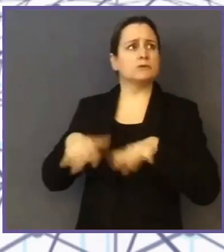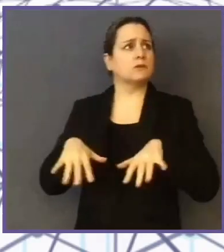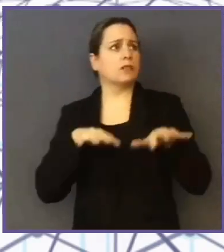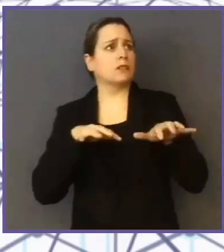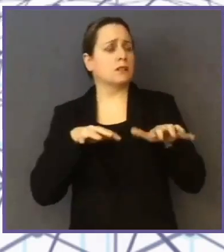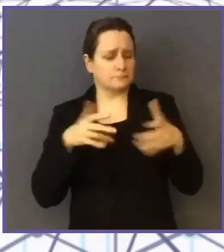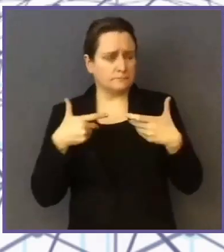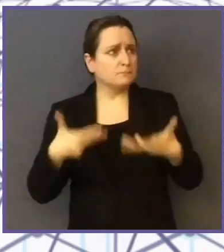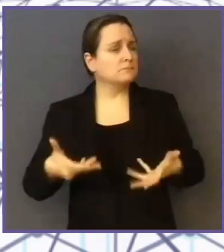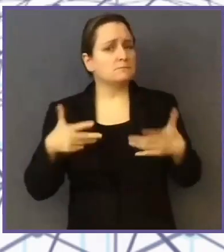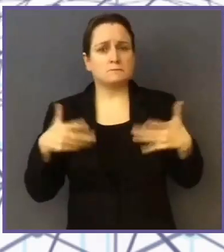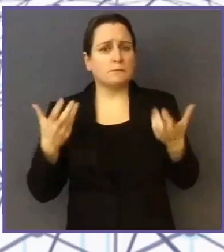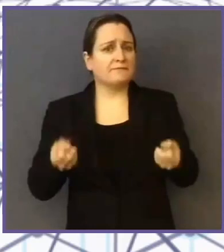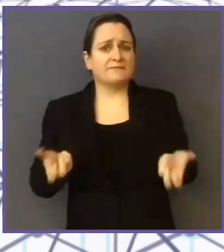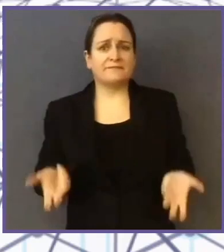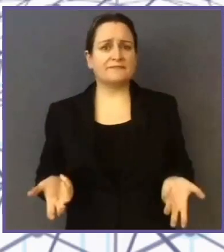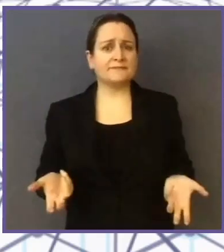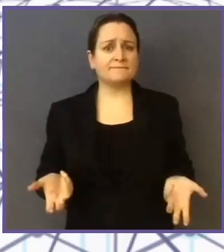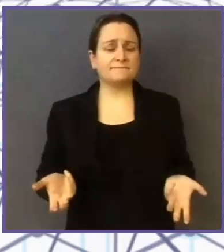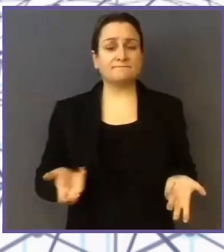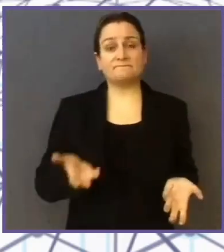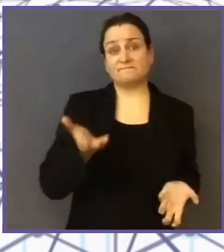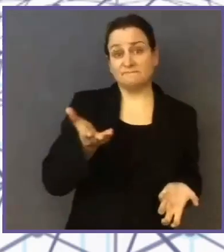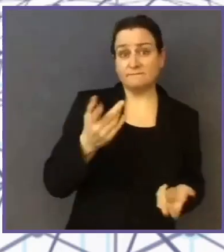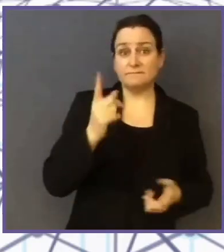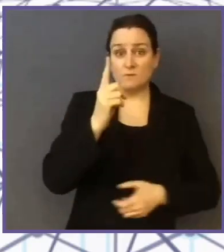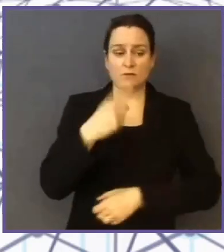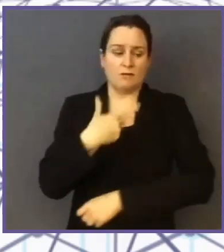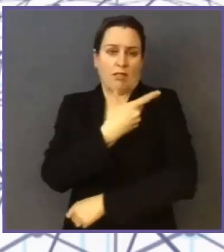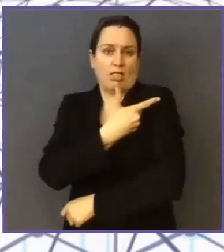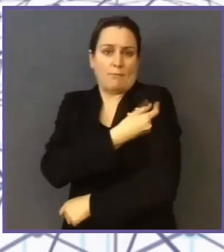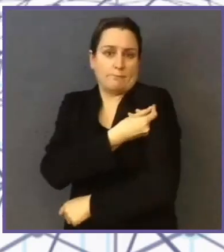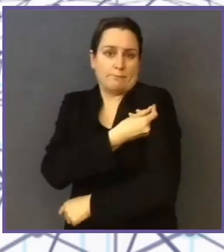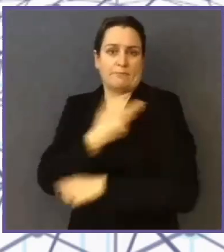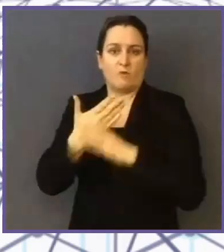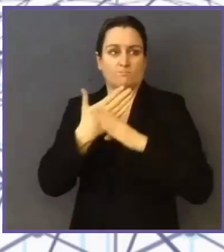around vaccines. I know for me, it was one of those times when I haven't been more in recent history.